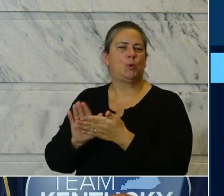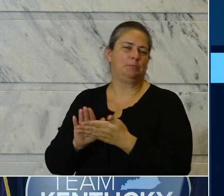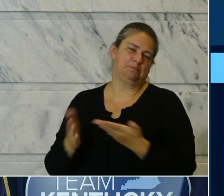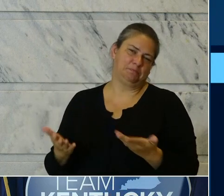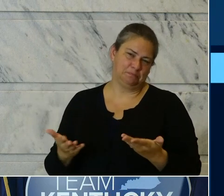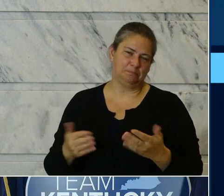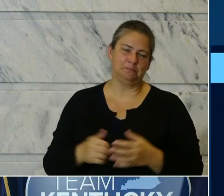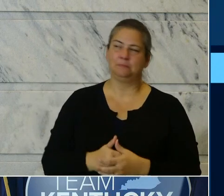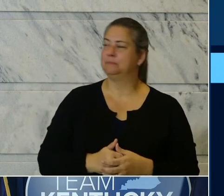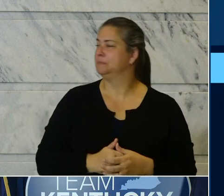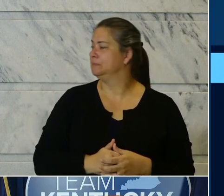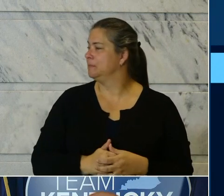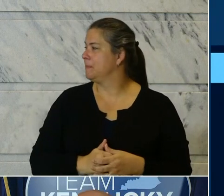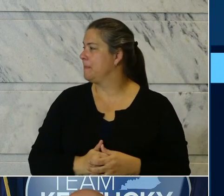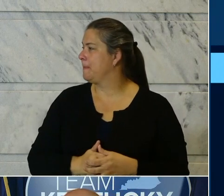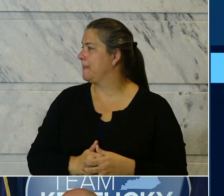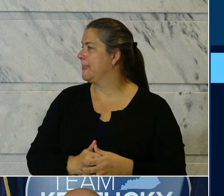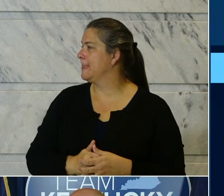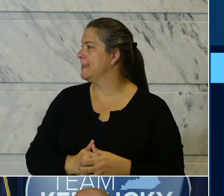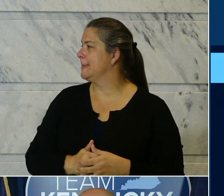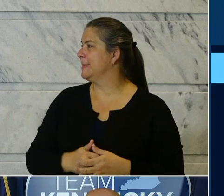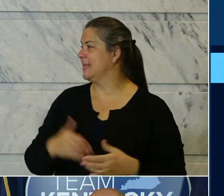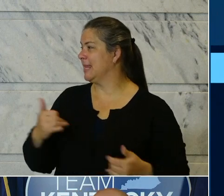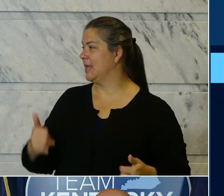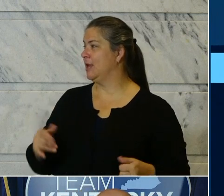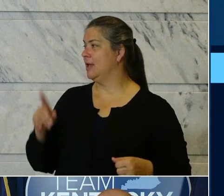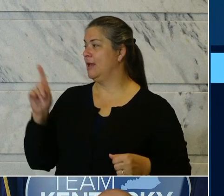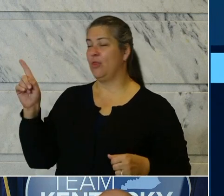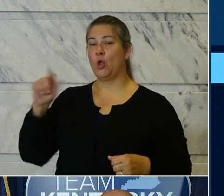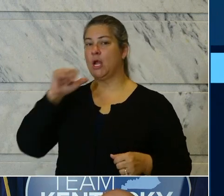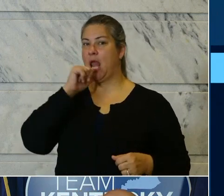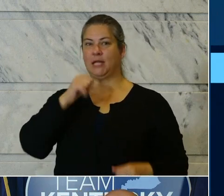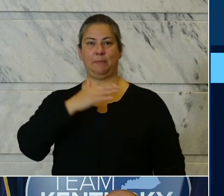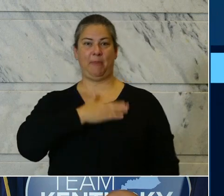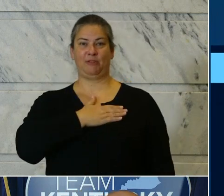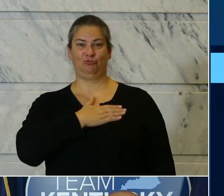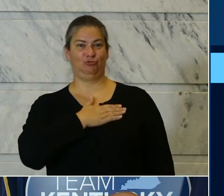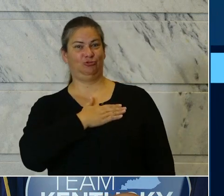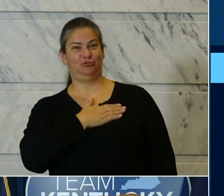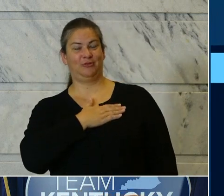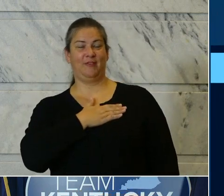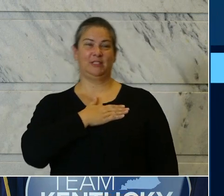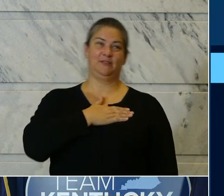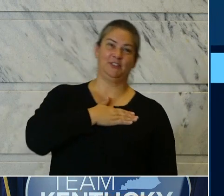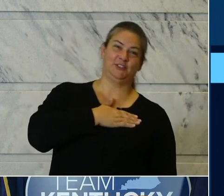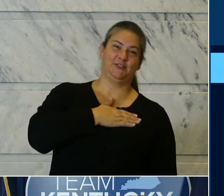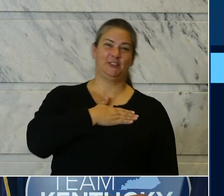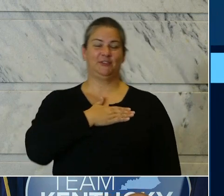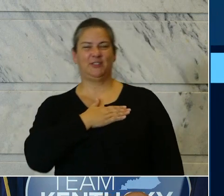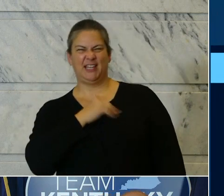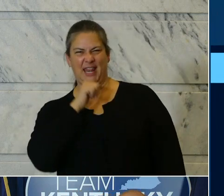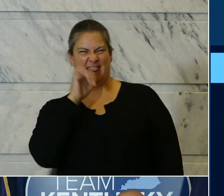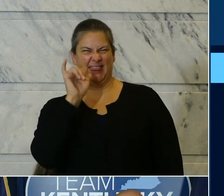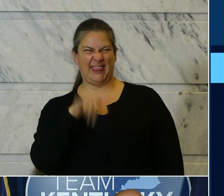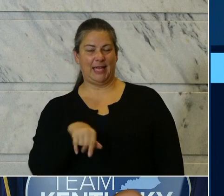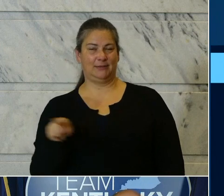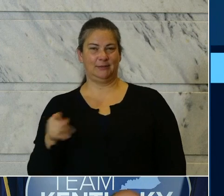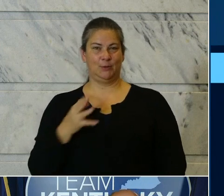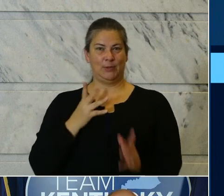YOU NORMALLY WOULD. NEXT CYCLASE. SO THEY ARE NOT TAKING THE PLEDGE OF ALLEGIANCE HERE